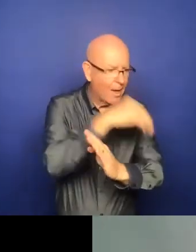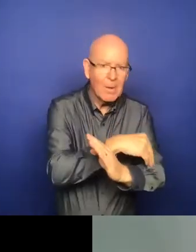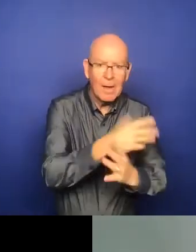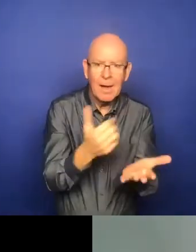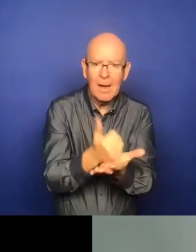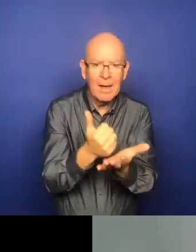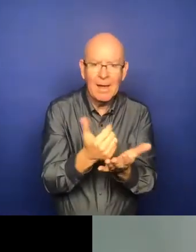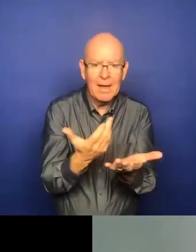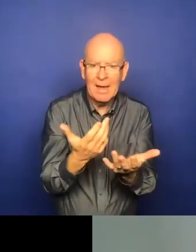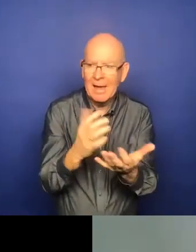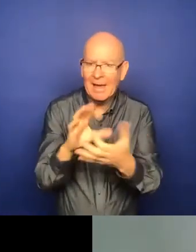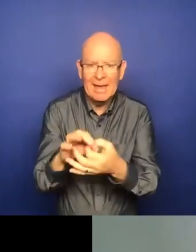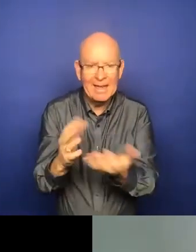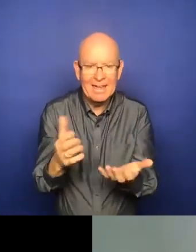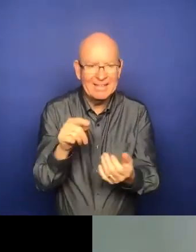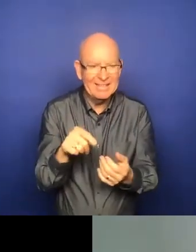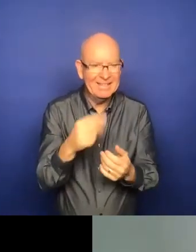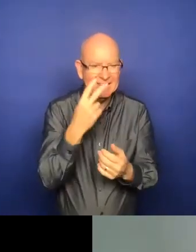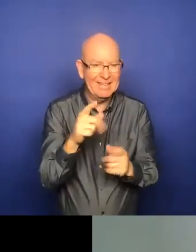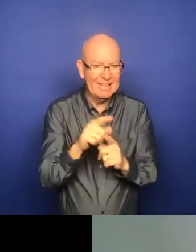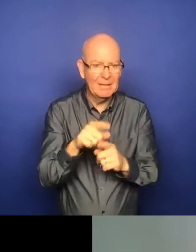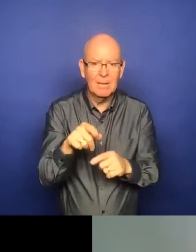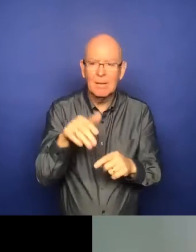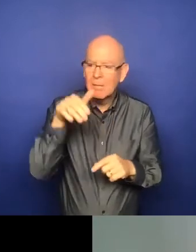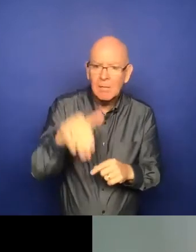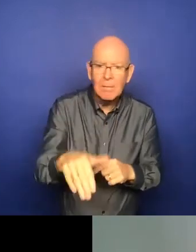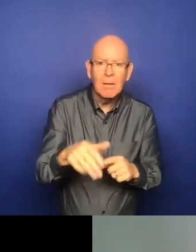persons with disabilities in these data collections. Now, while